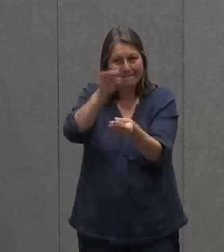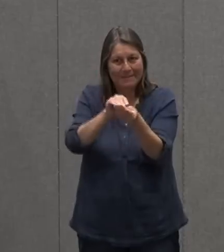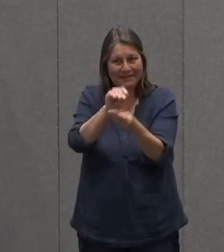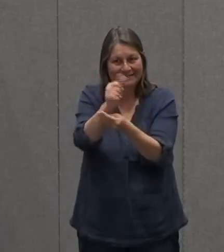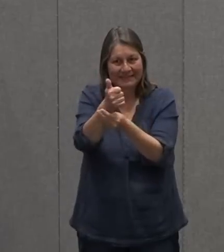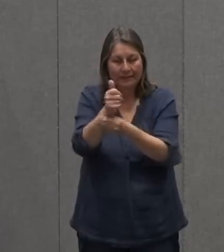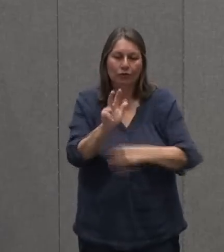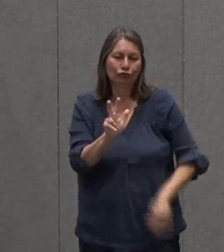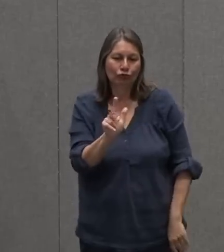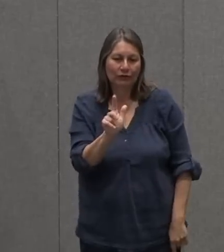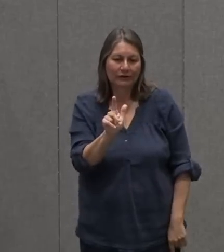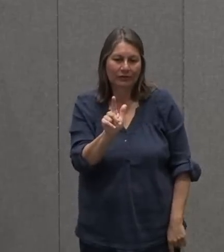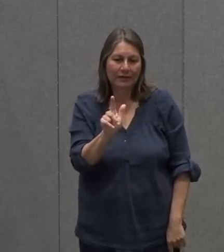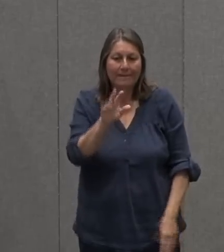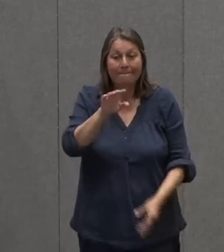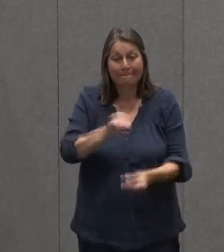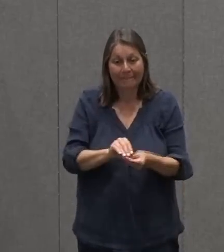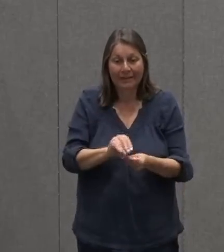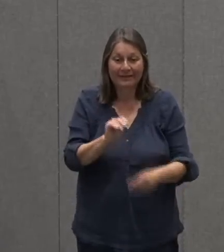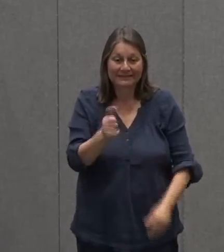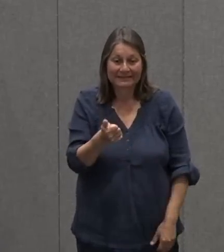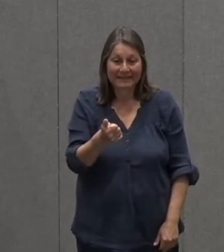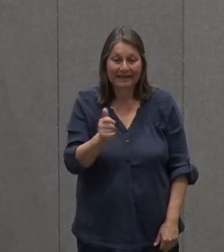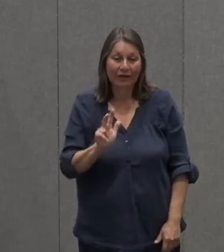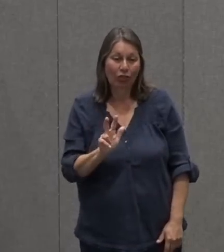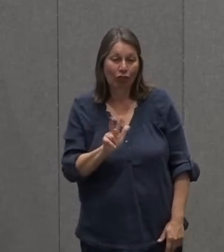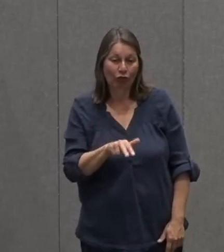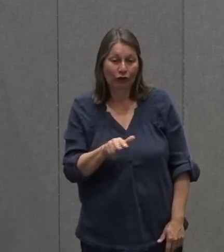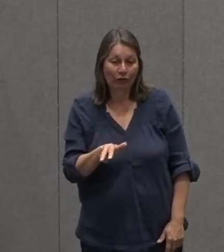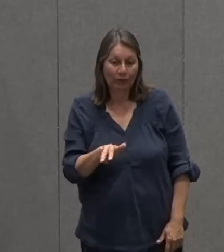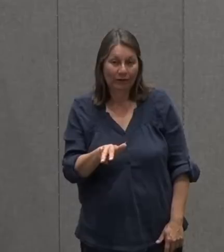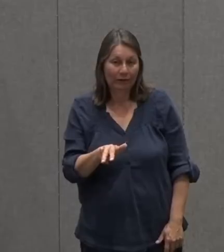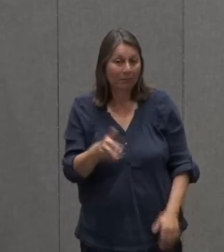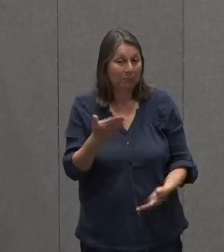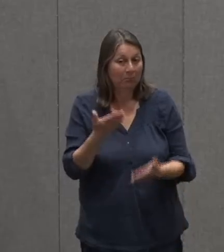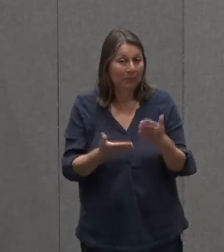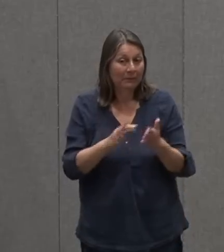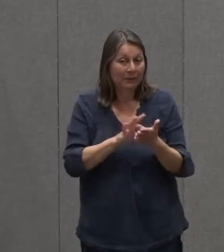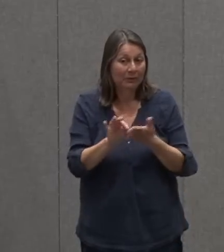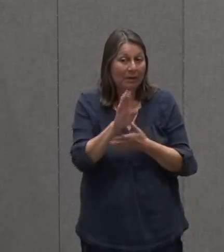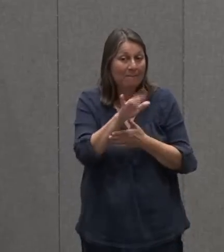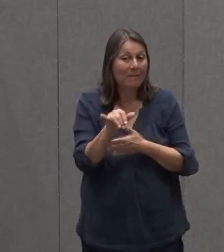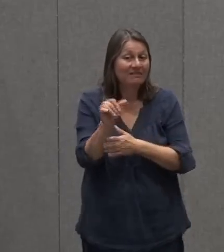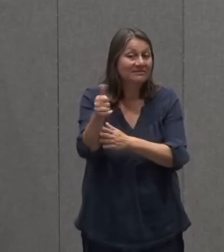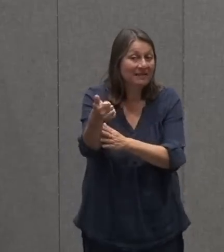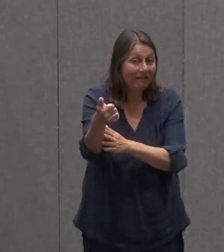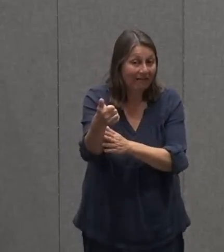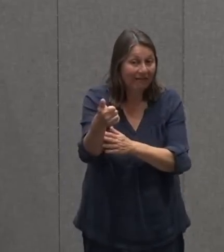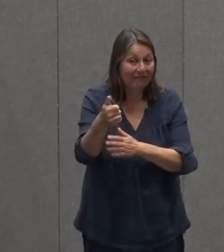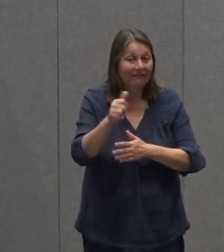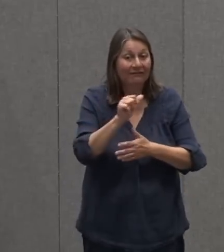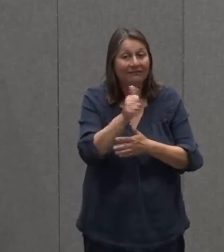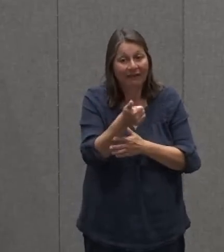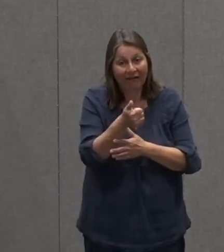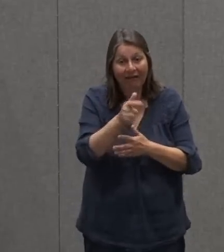What if I counted by tens to try and get to the next number? At least one of the tens to try and get to the next number.